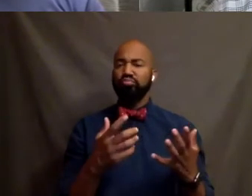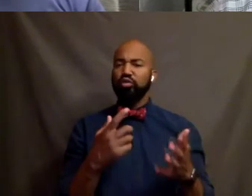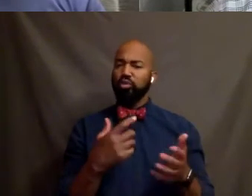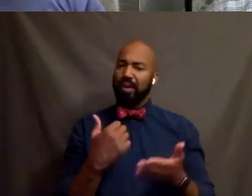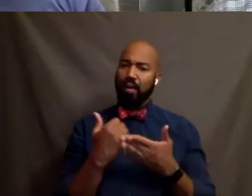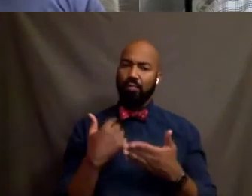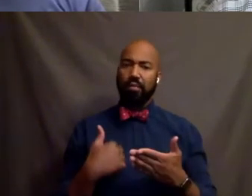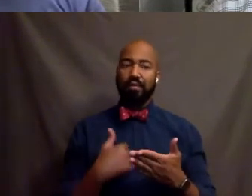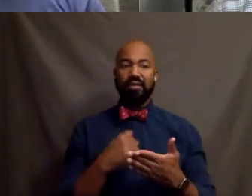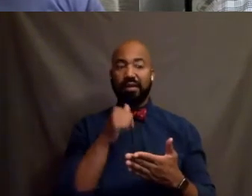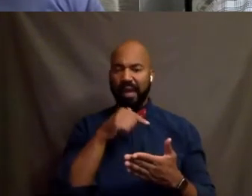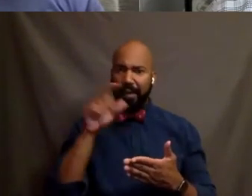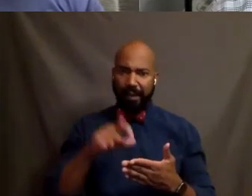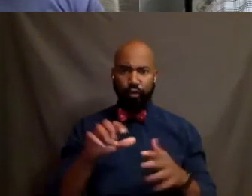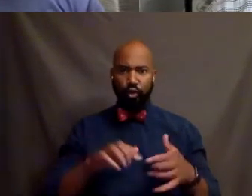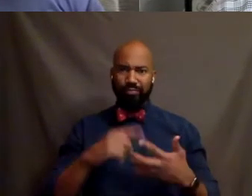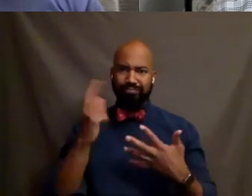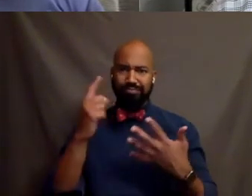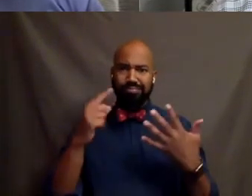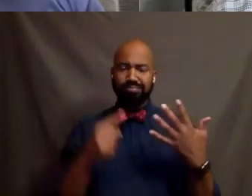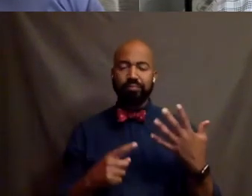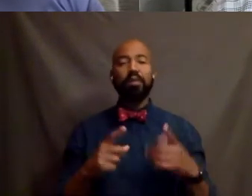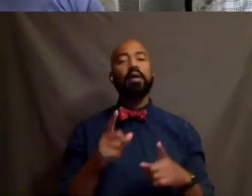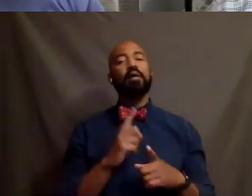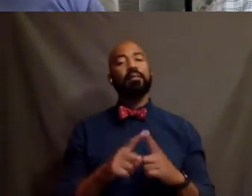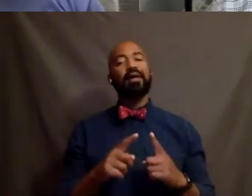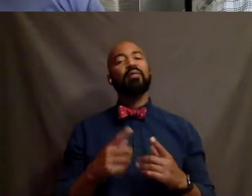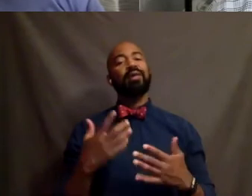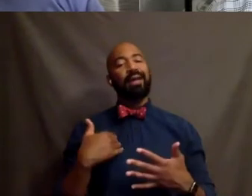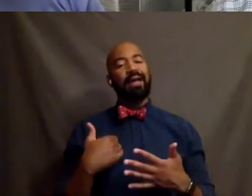this is a way that we can help affirm